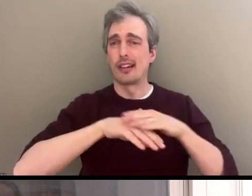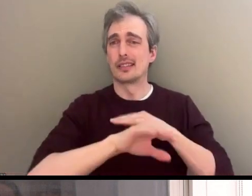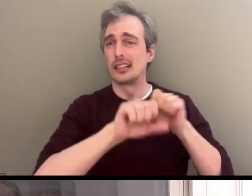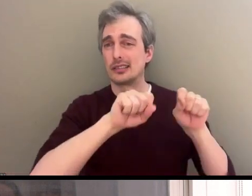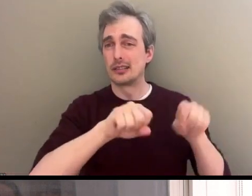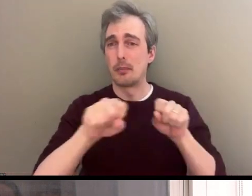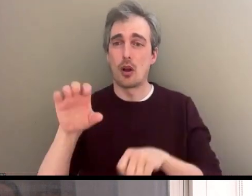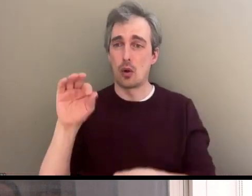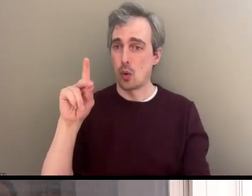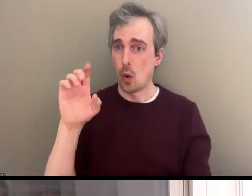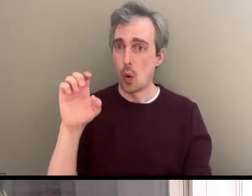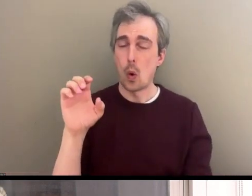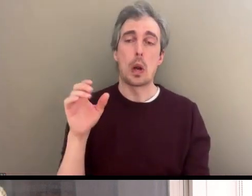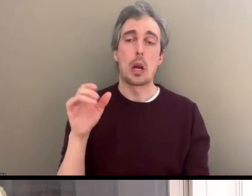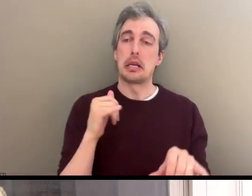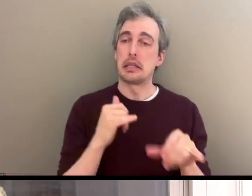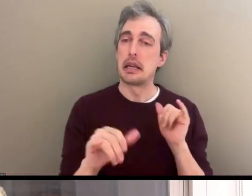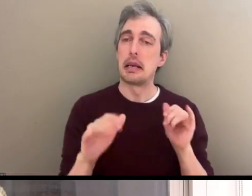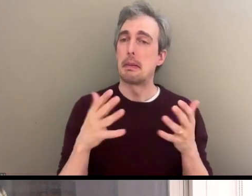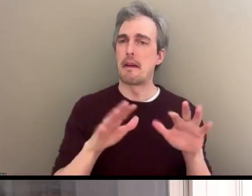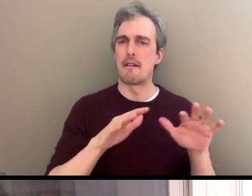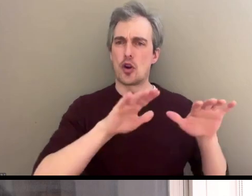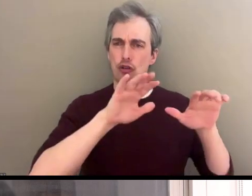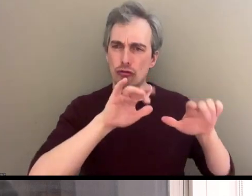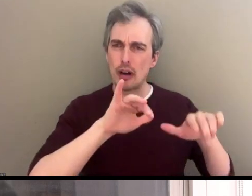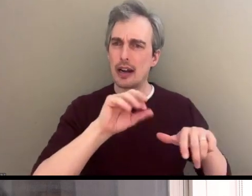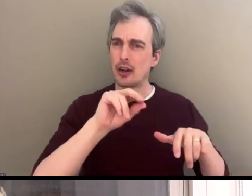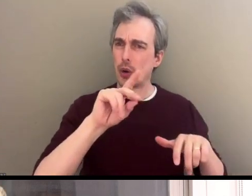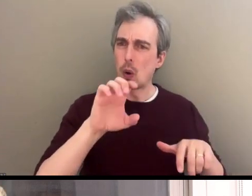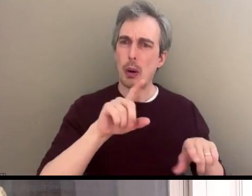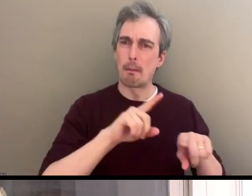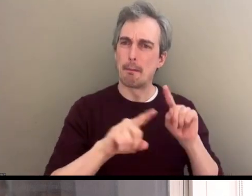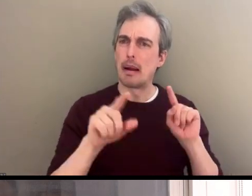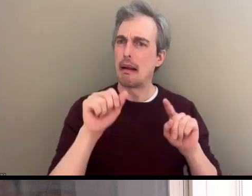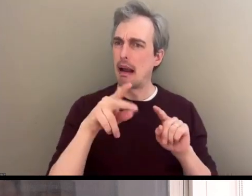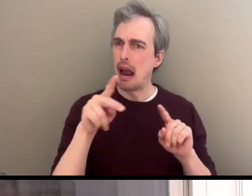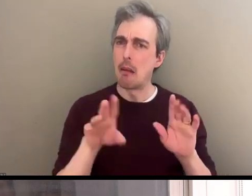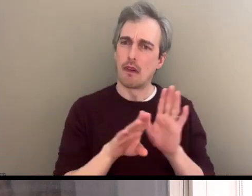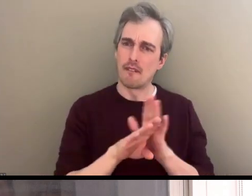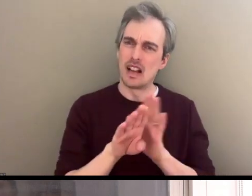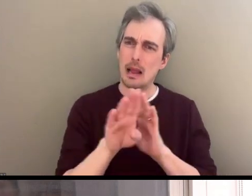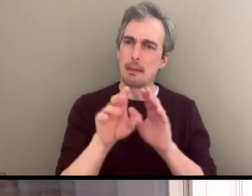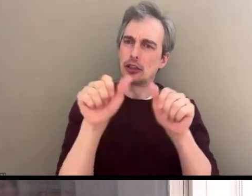writing the code, but your application is kind of developing its shape. You want to test locally in the browser.